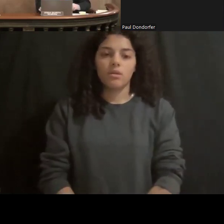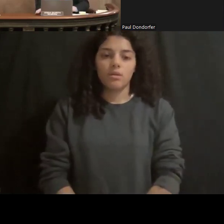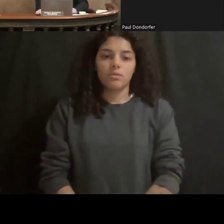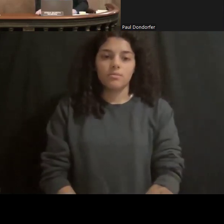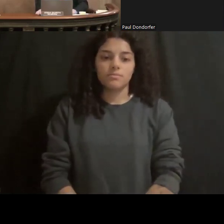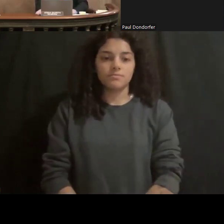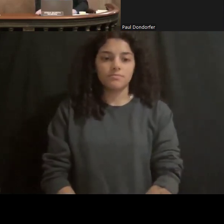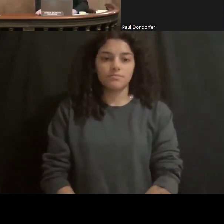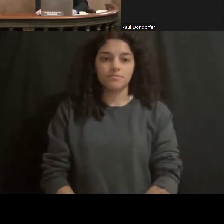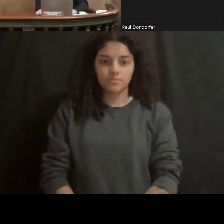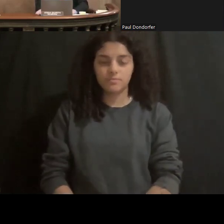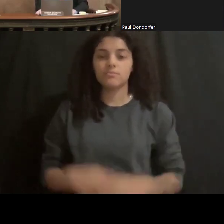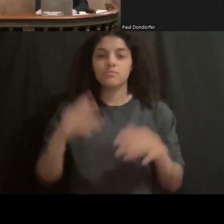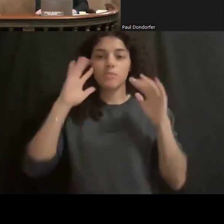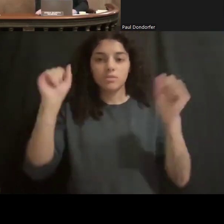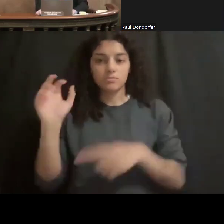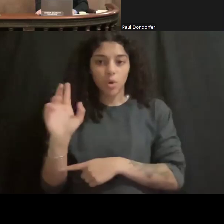Thank you